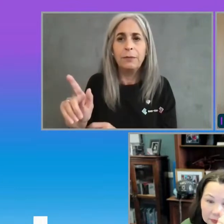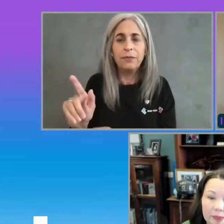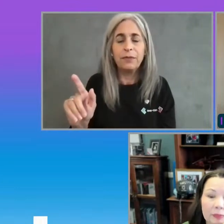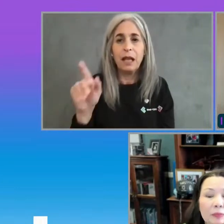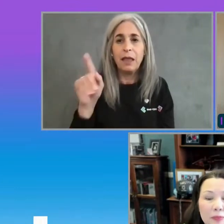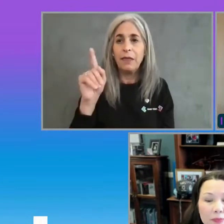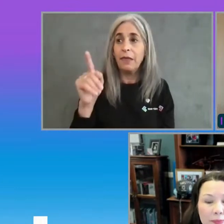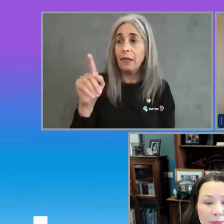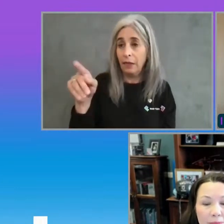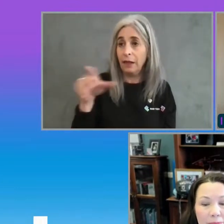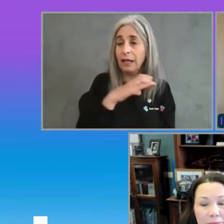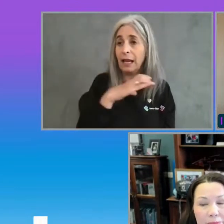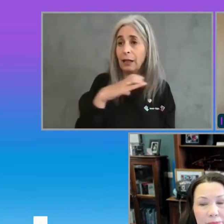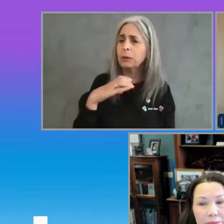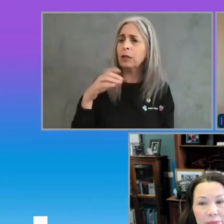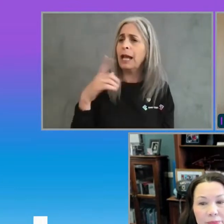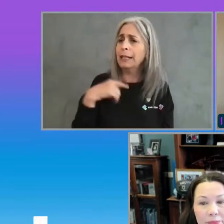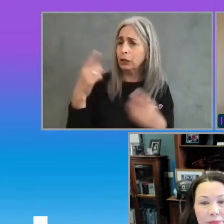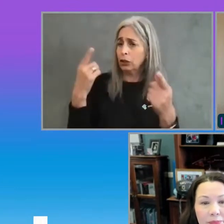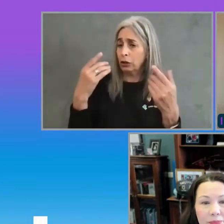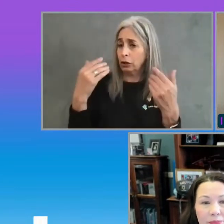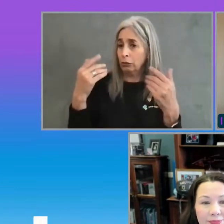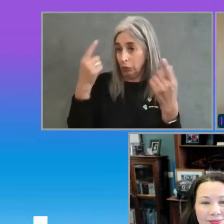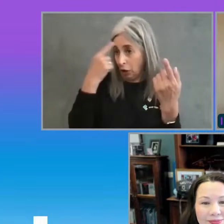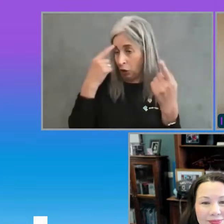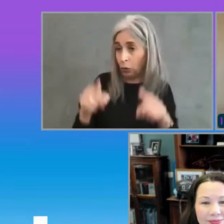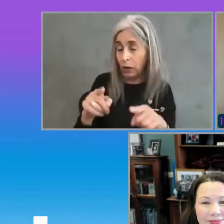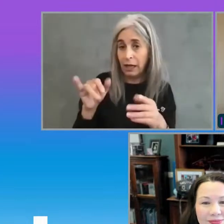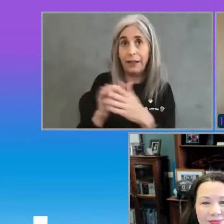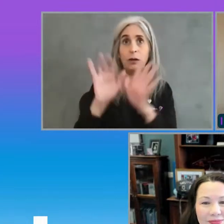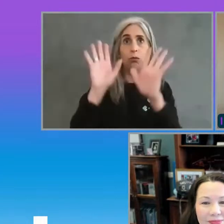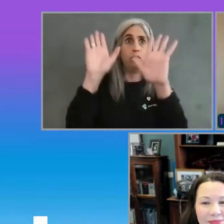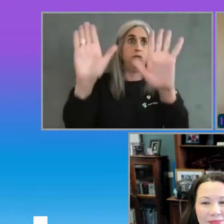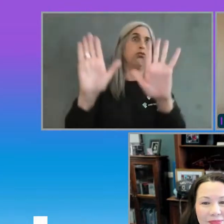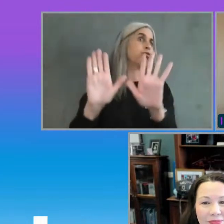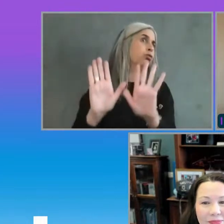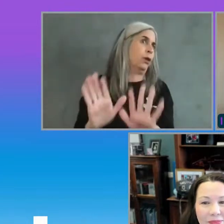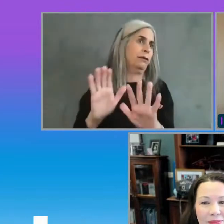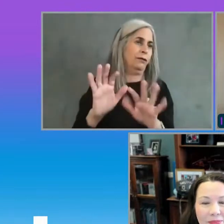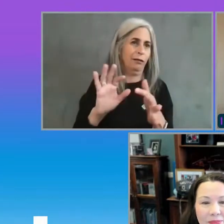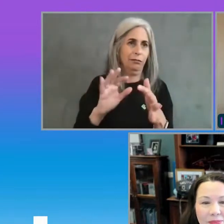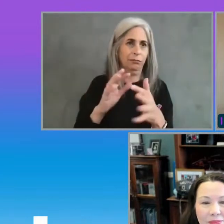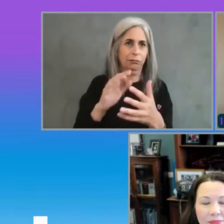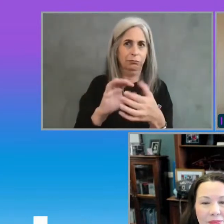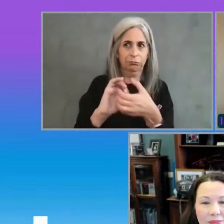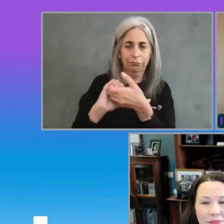Hoyer has agreed. And so that's